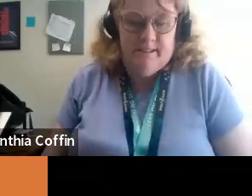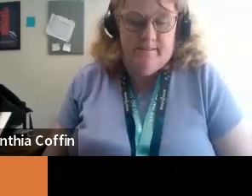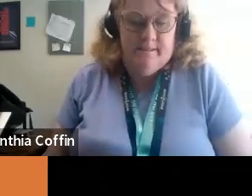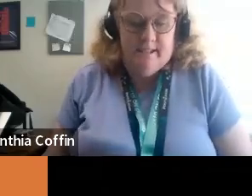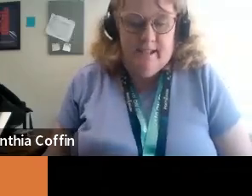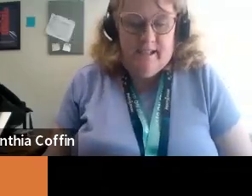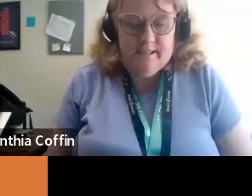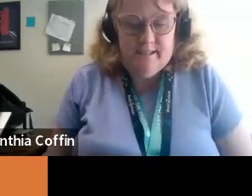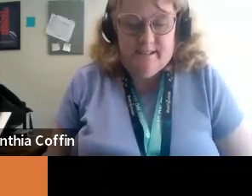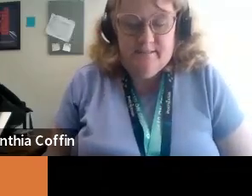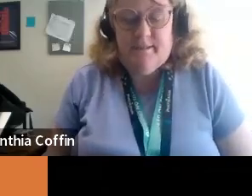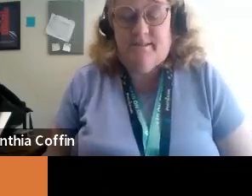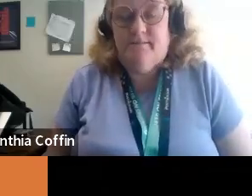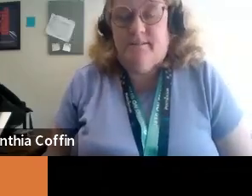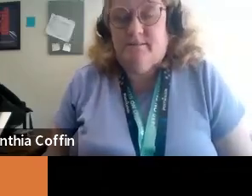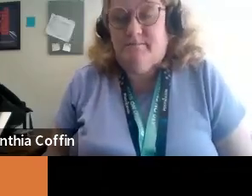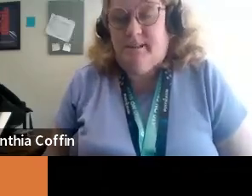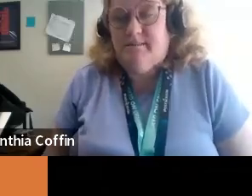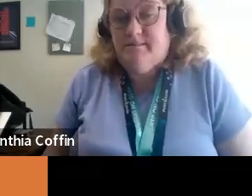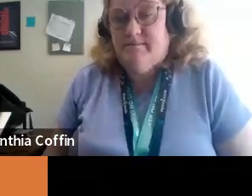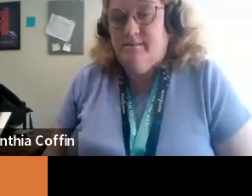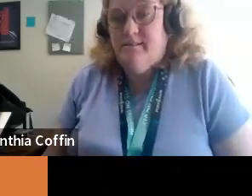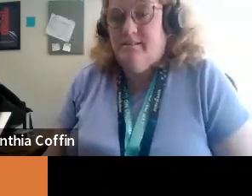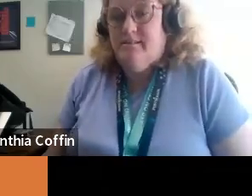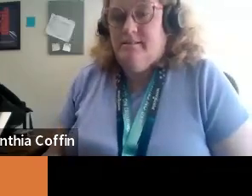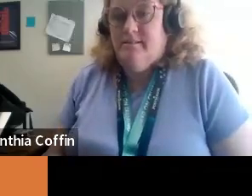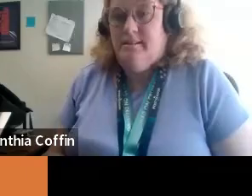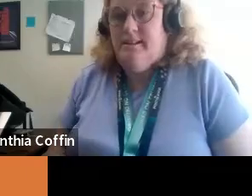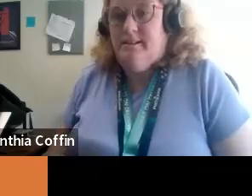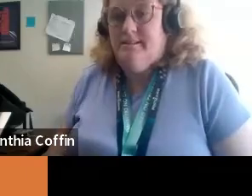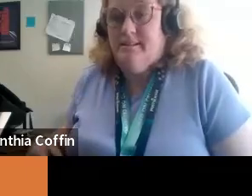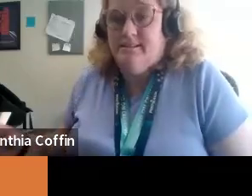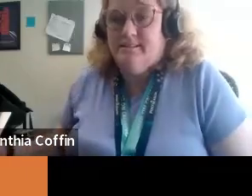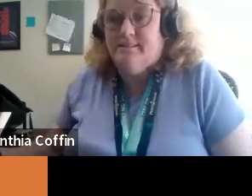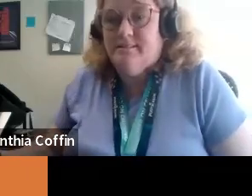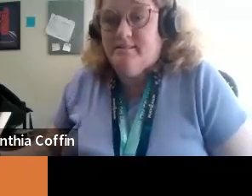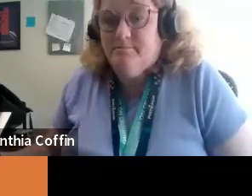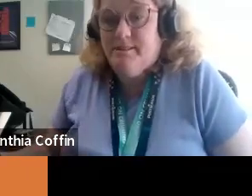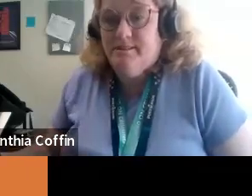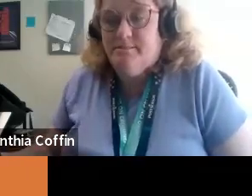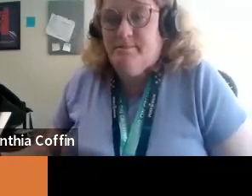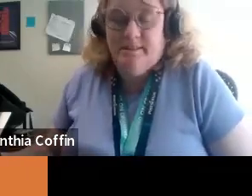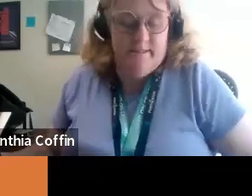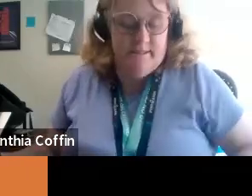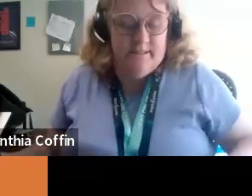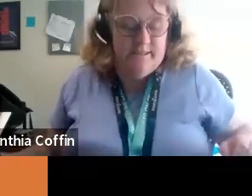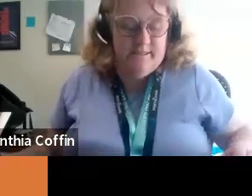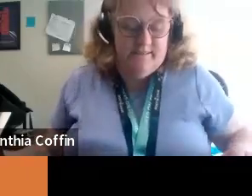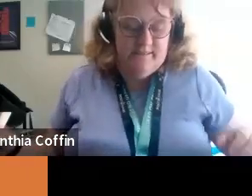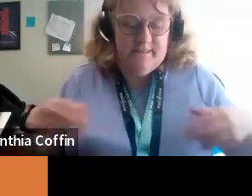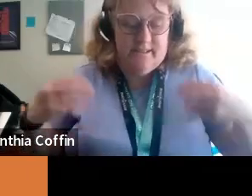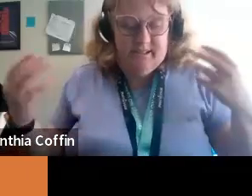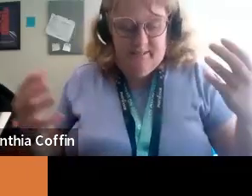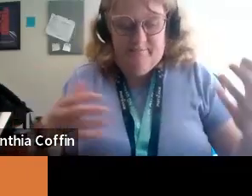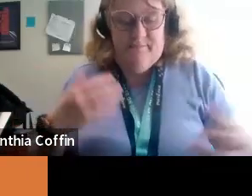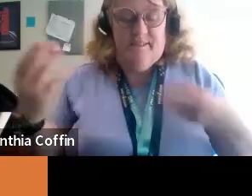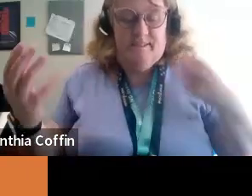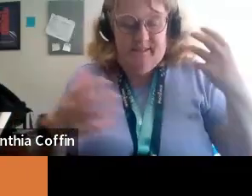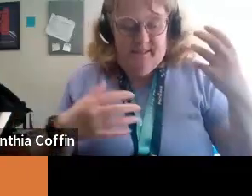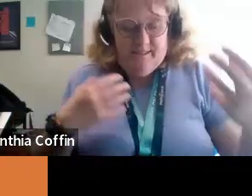be challenging , but lack of prior authorization